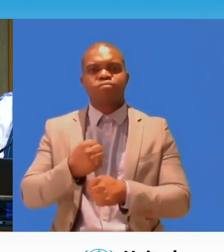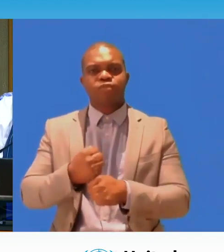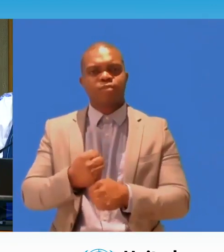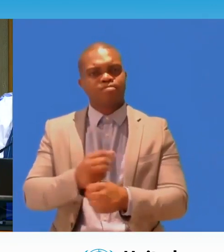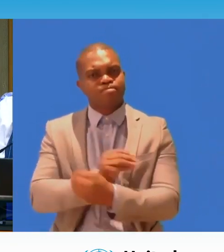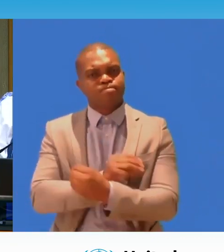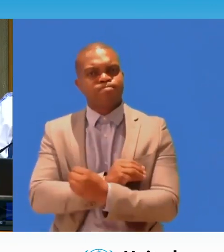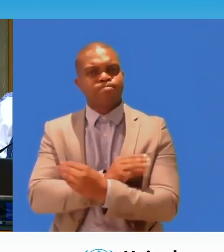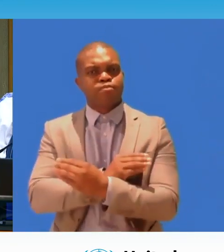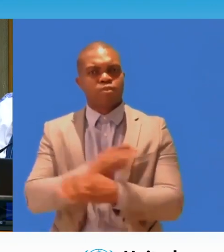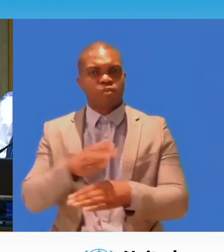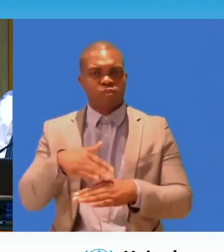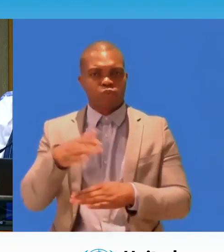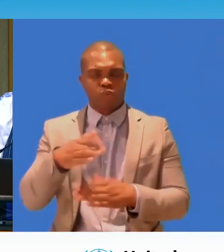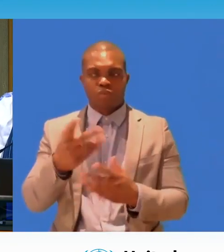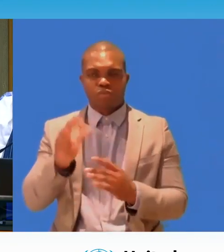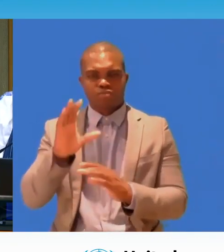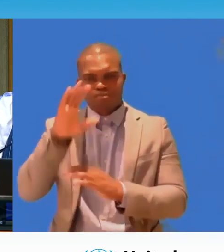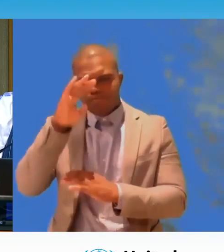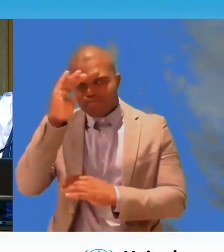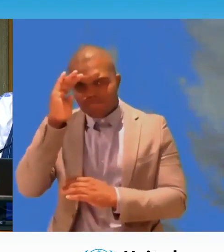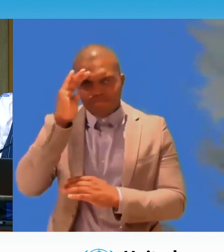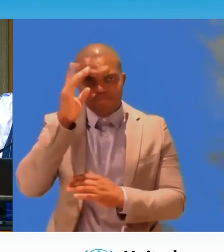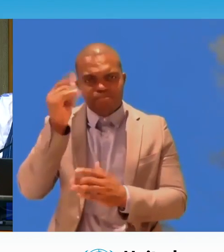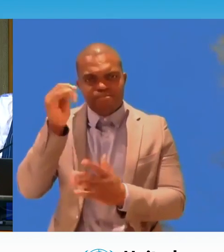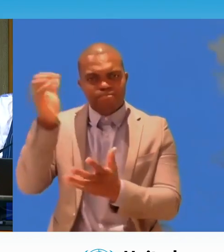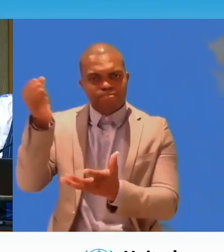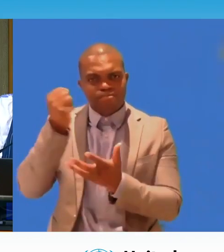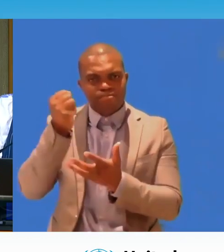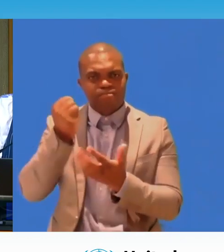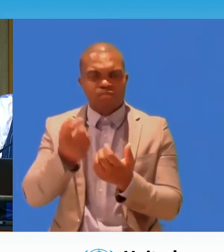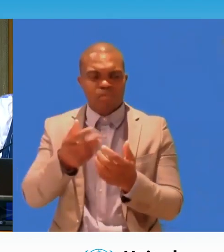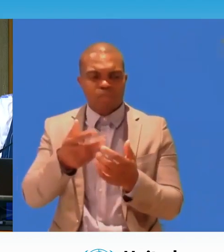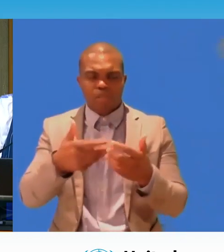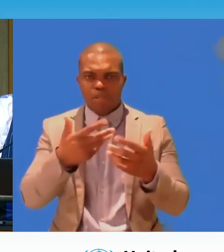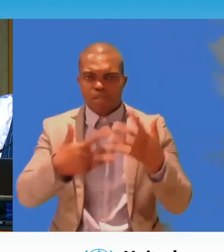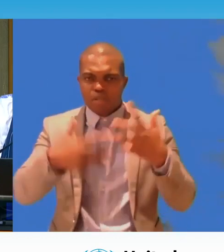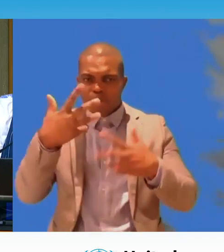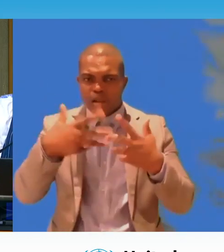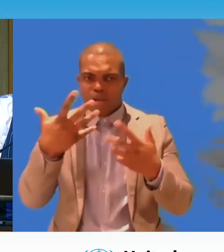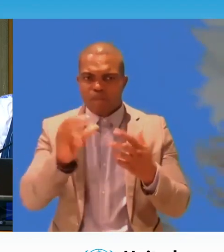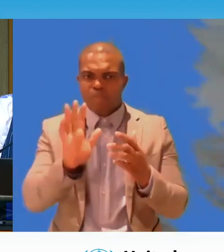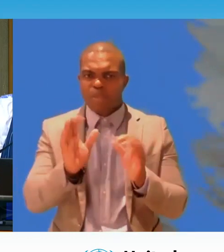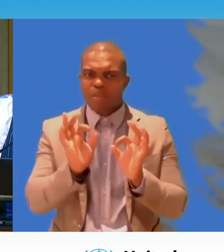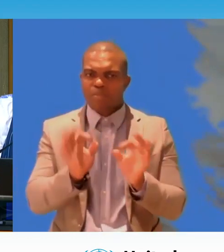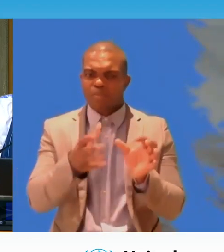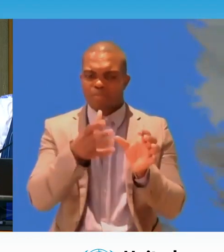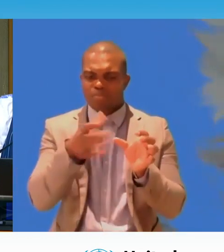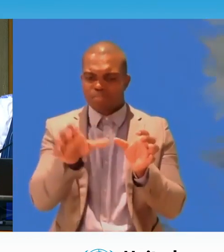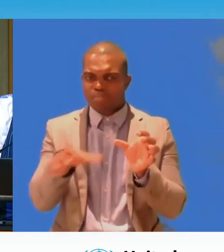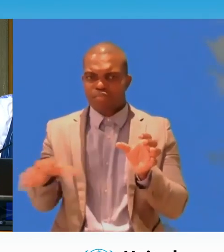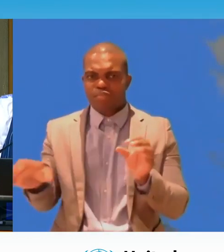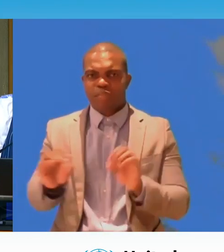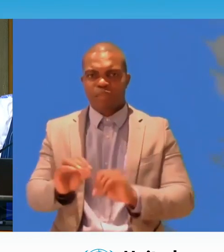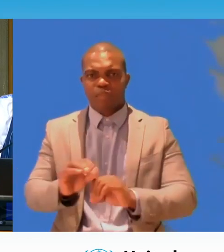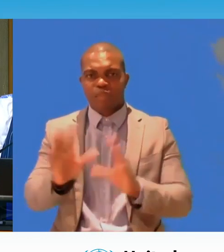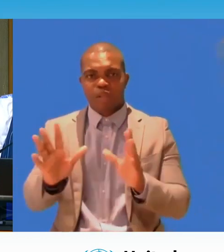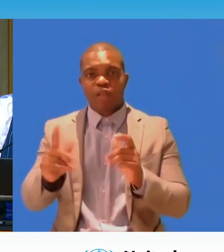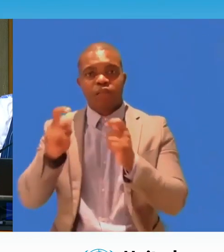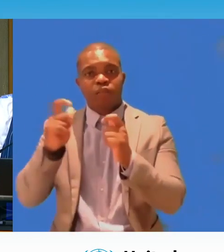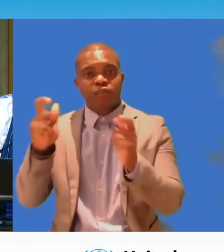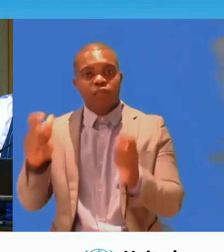and the organization represent Excellency the overarching theme of this year's conference is